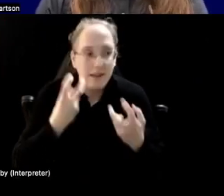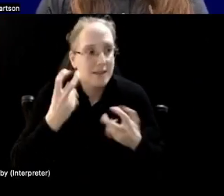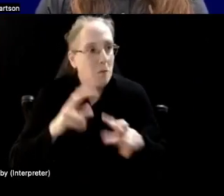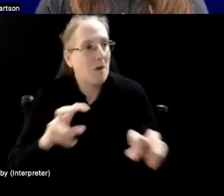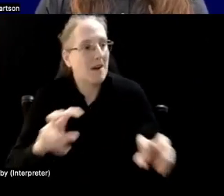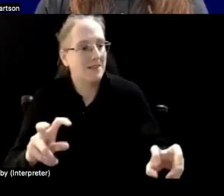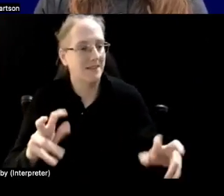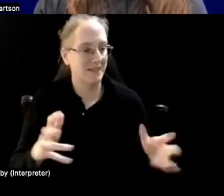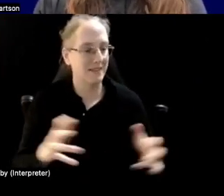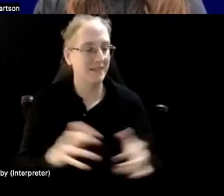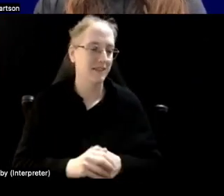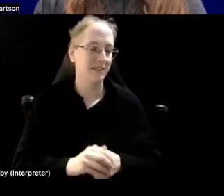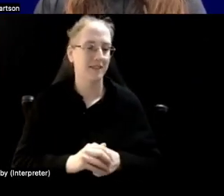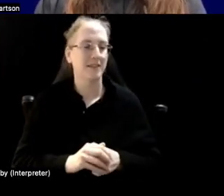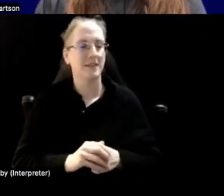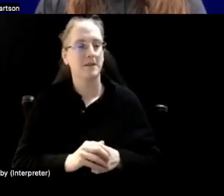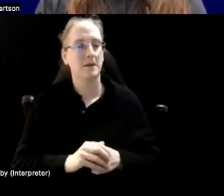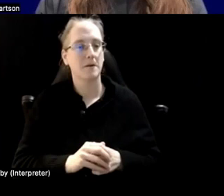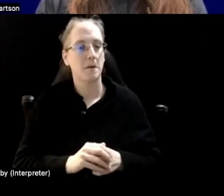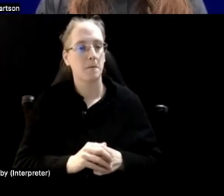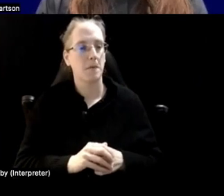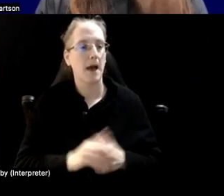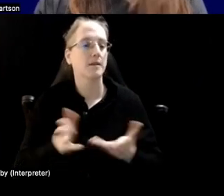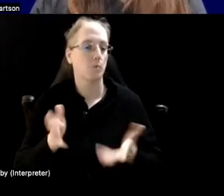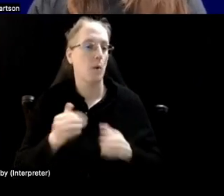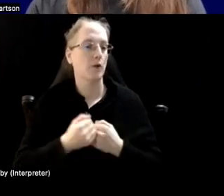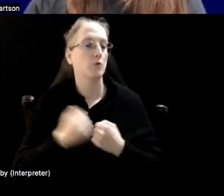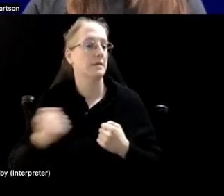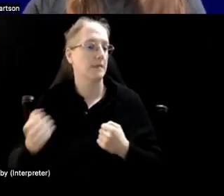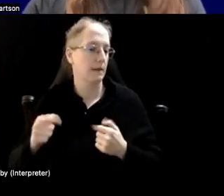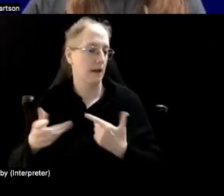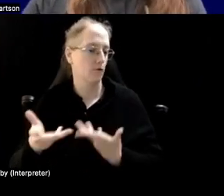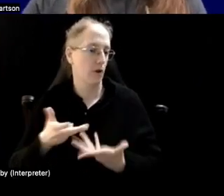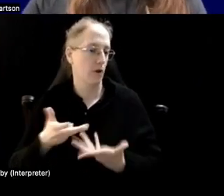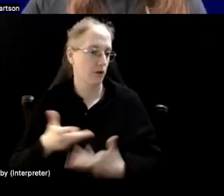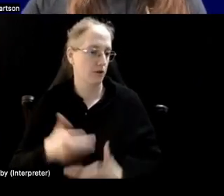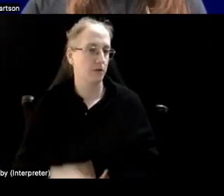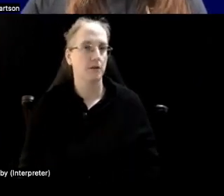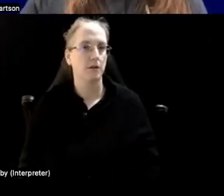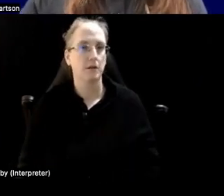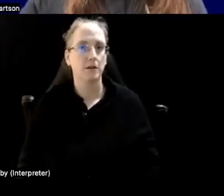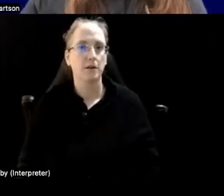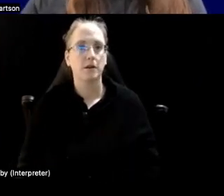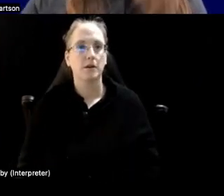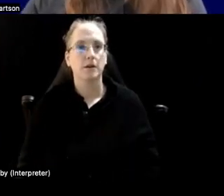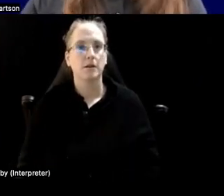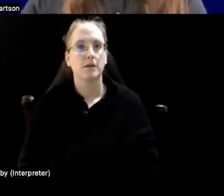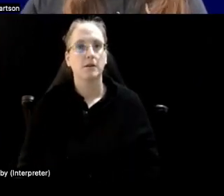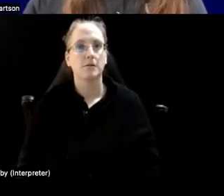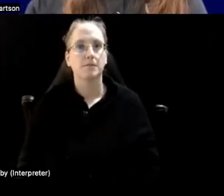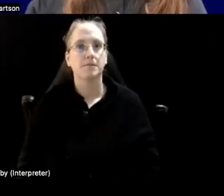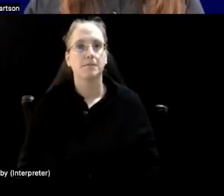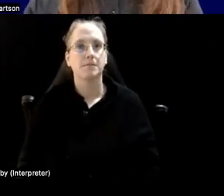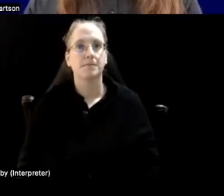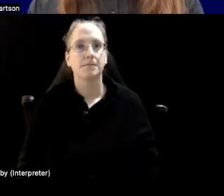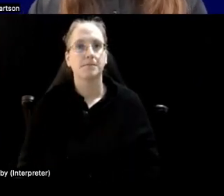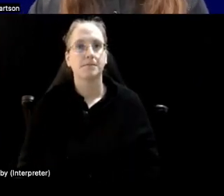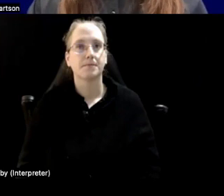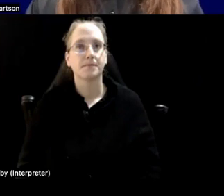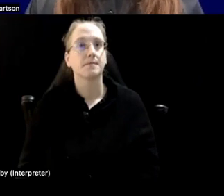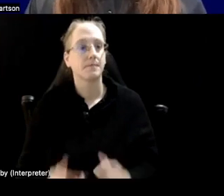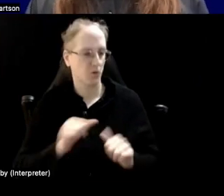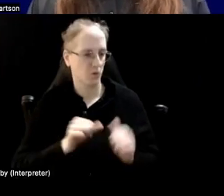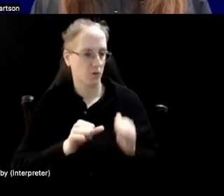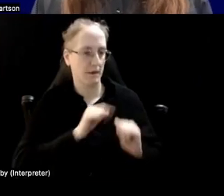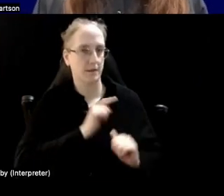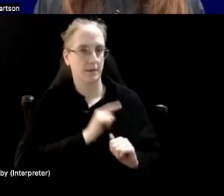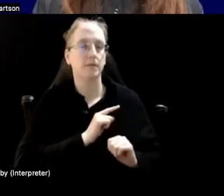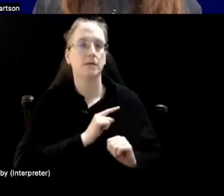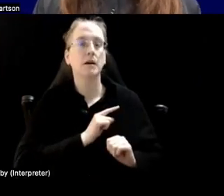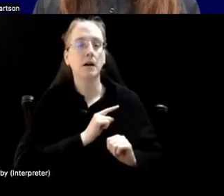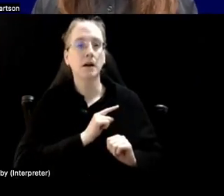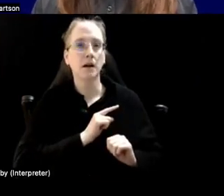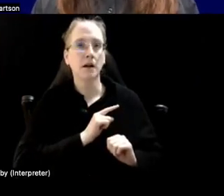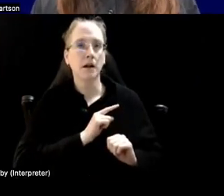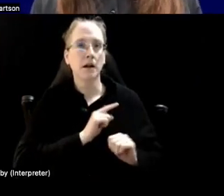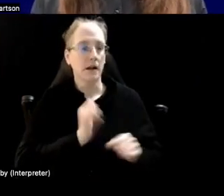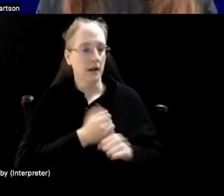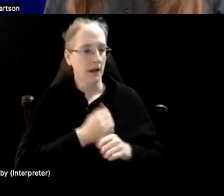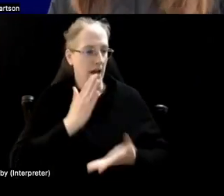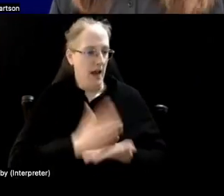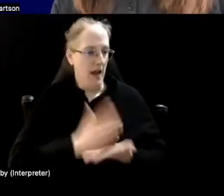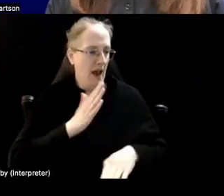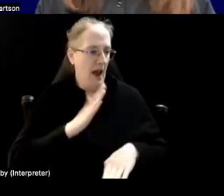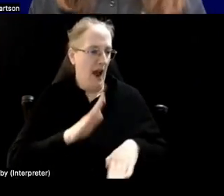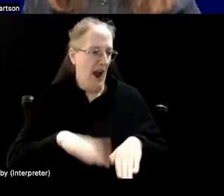it is a way of extending an interaction. We go back to our creating beats and then I